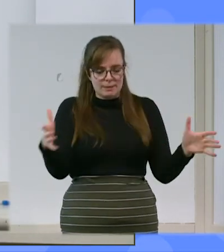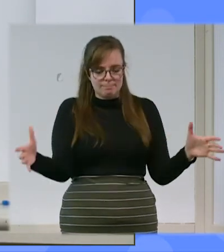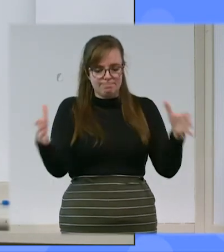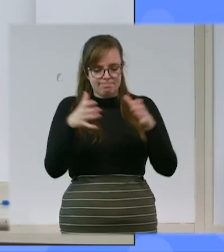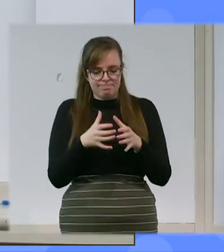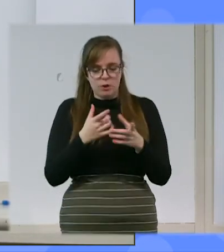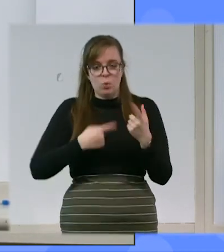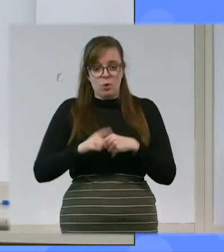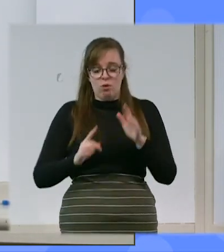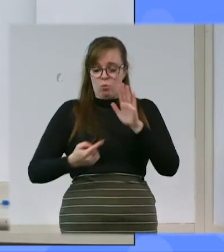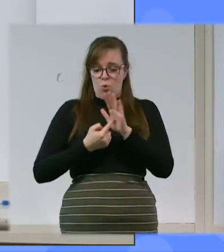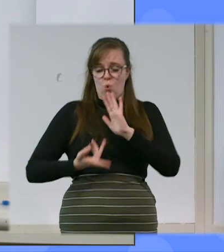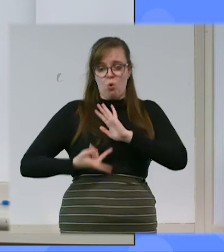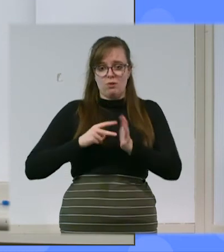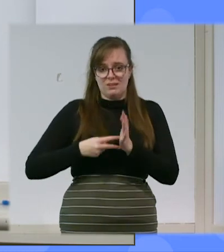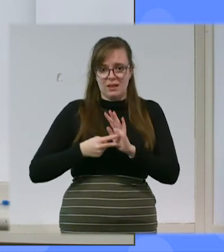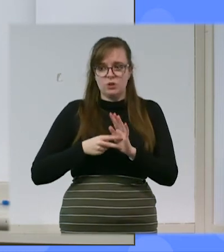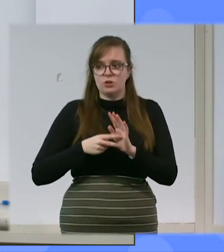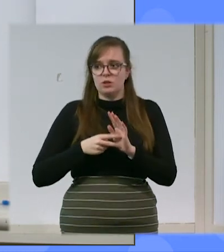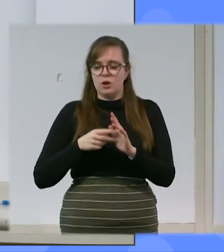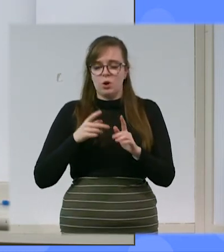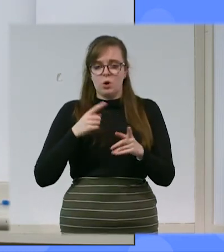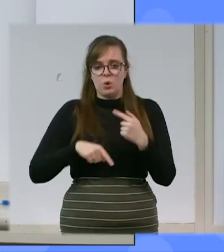ation we under we under we subsidize there's a means to pay a living wage